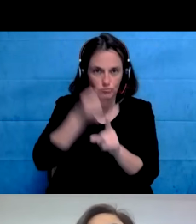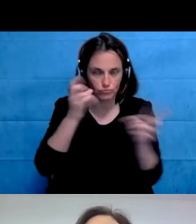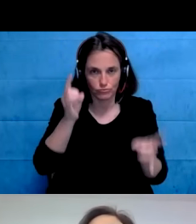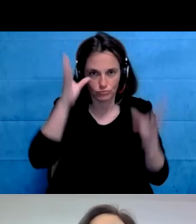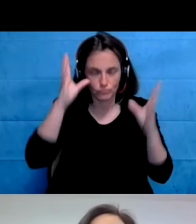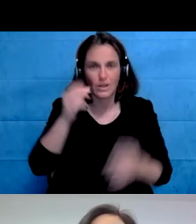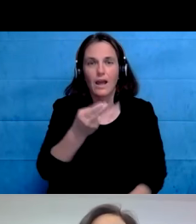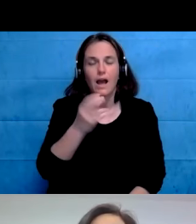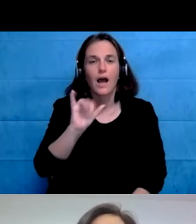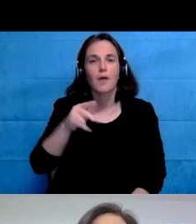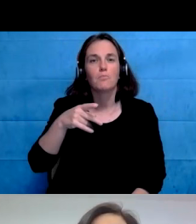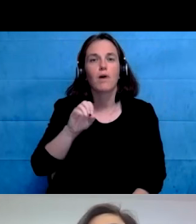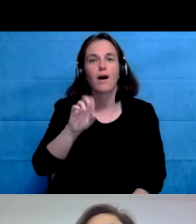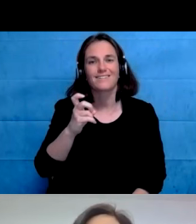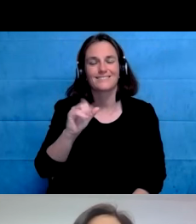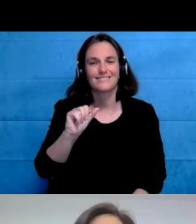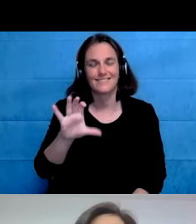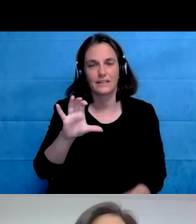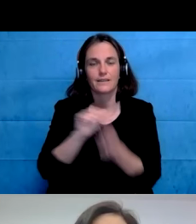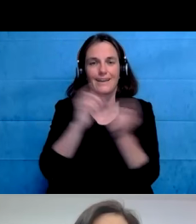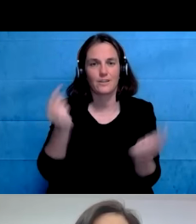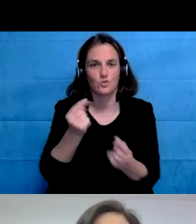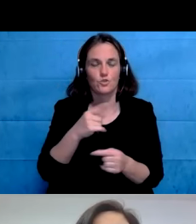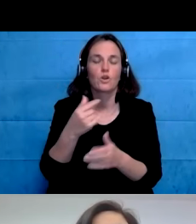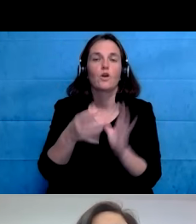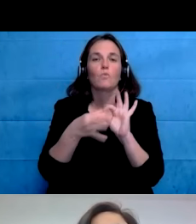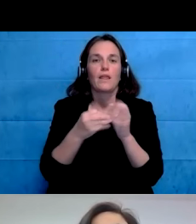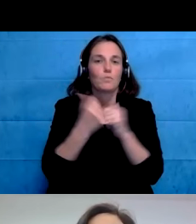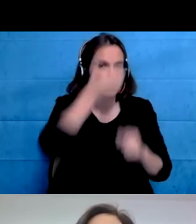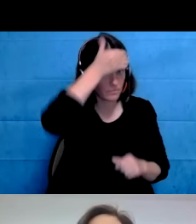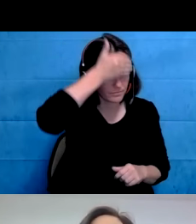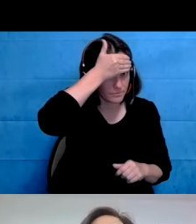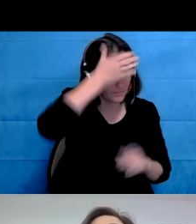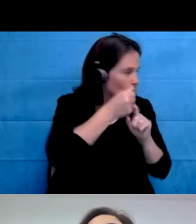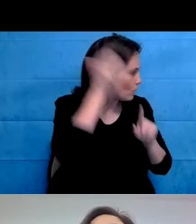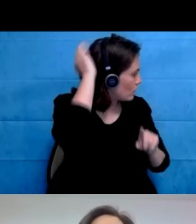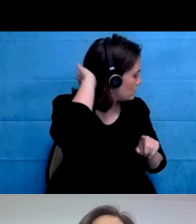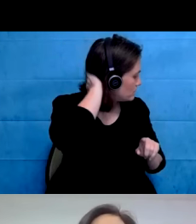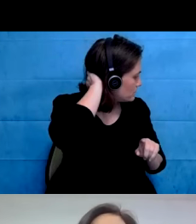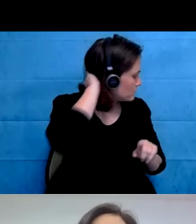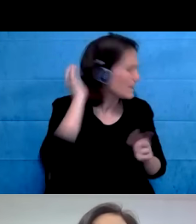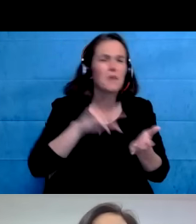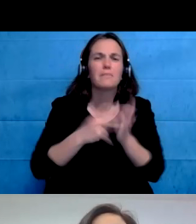in parts of the brain known as the cerebrum and cerebellum. Hypoxic injury just means a lack of oxygen to those areas,